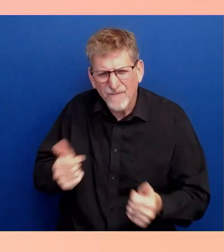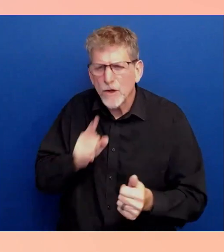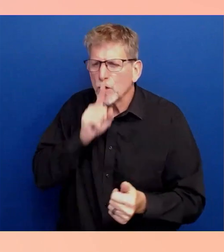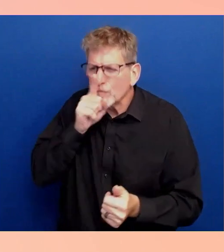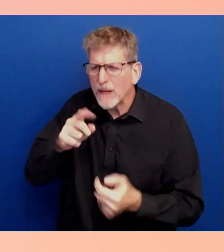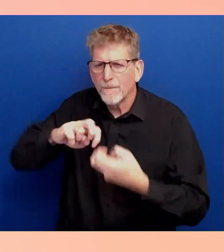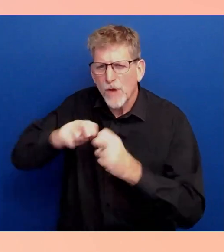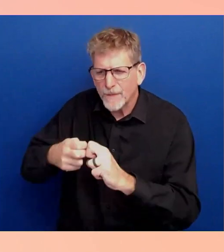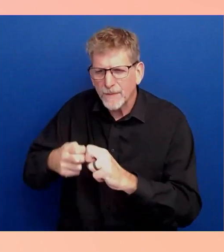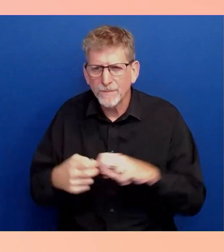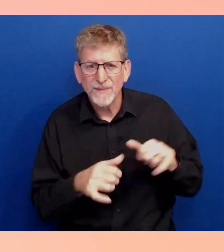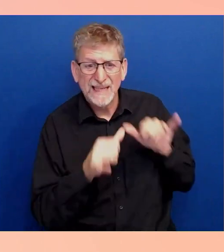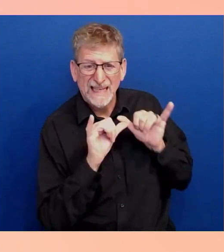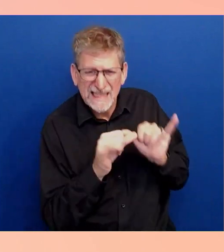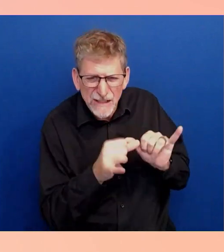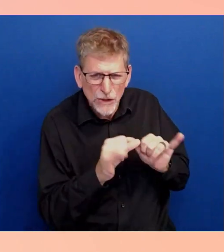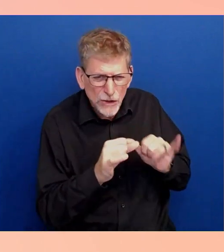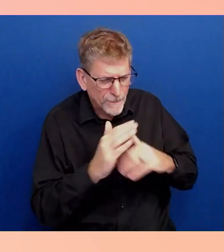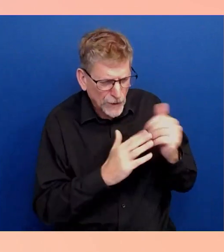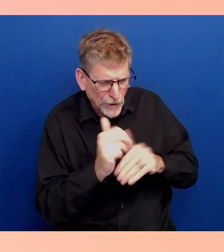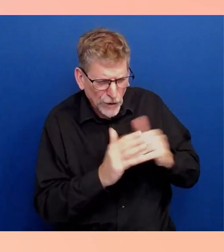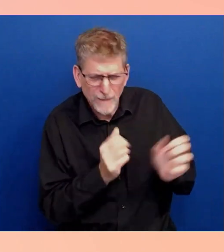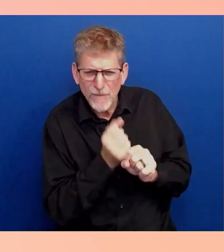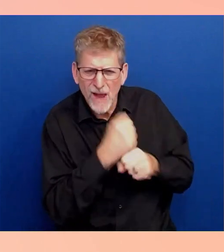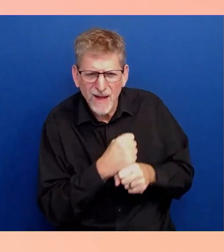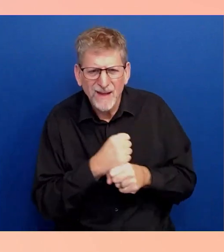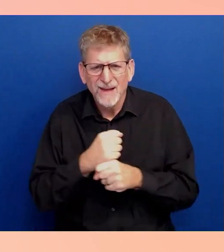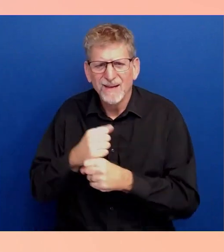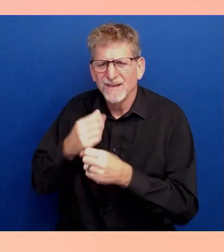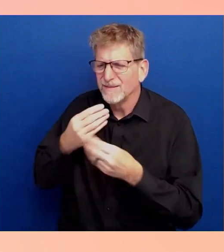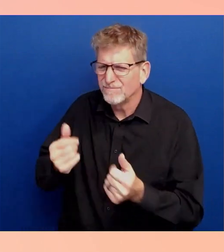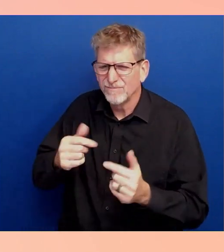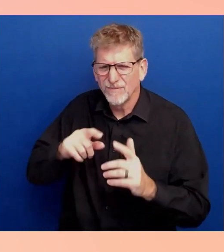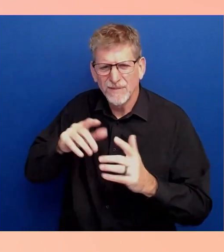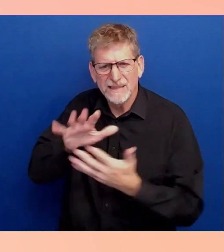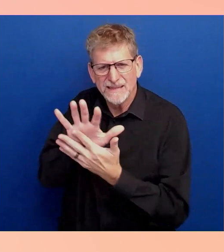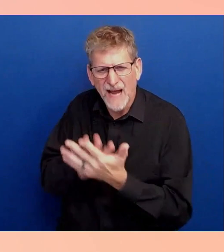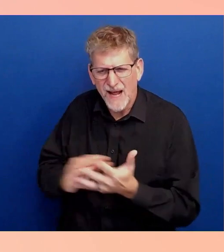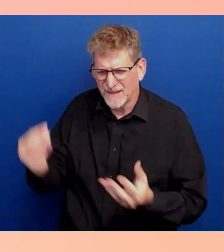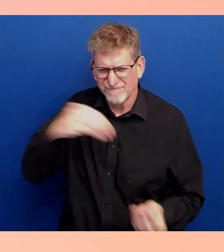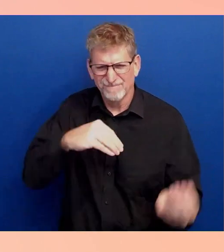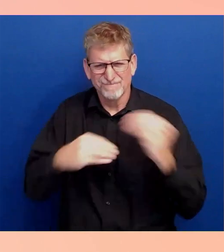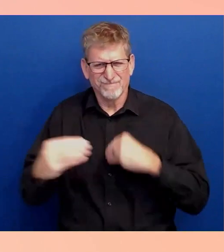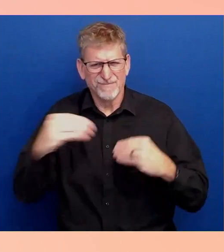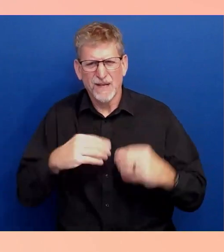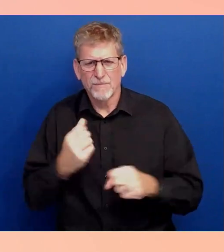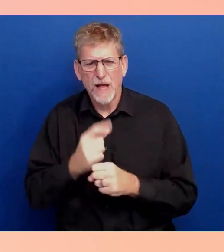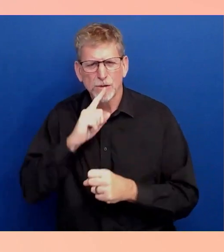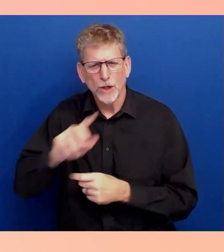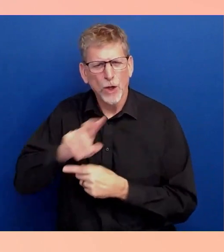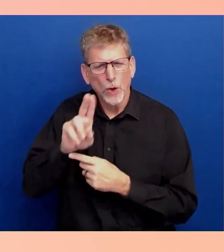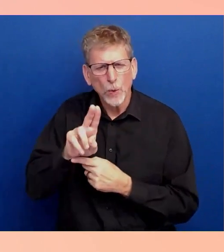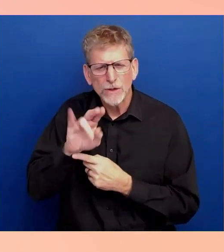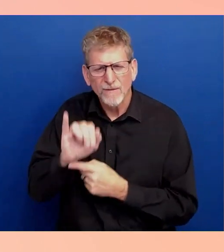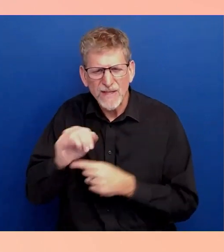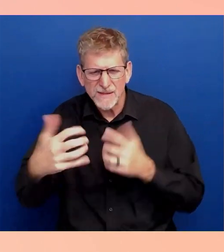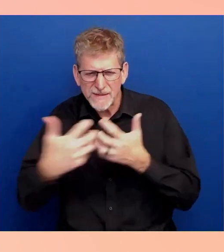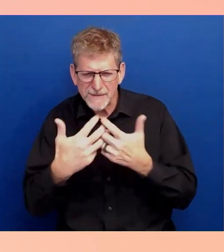and designers create the user interfaces we interact and engage with. For all these people to produce products that are representative,